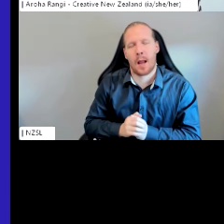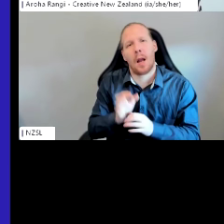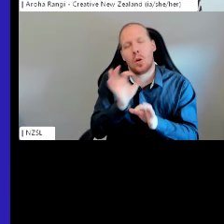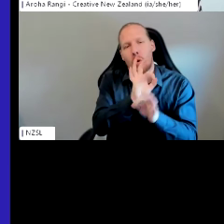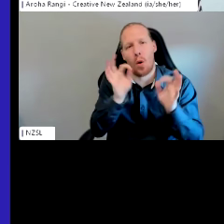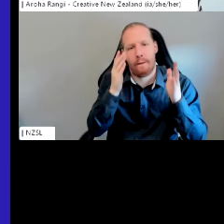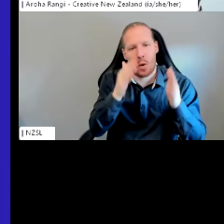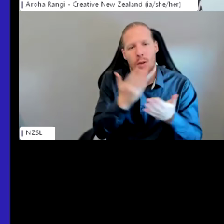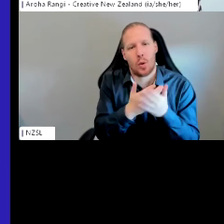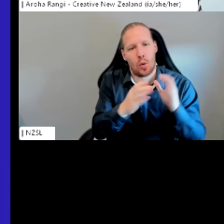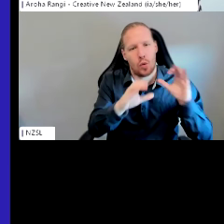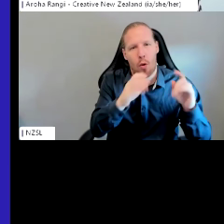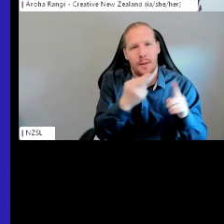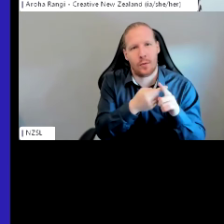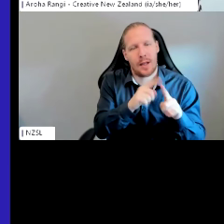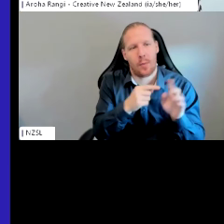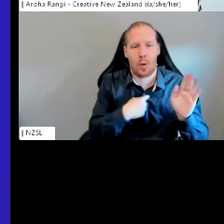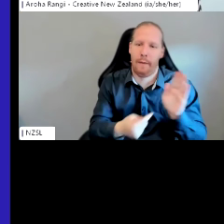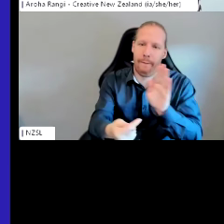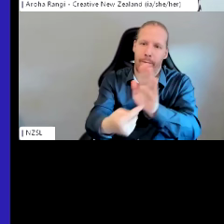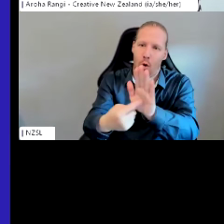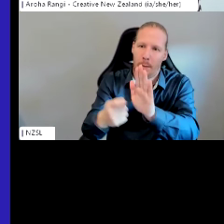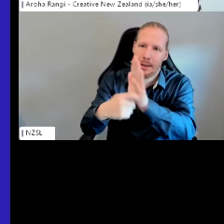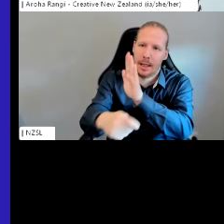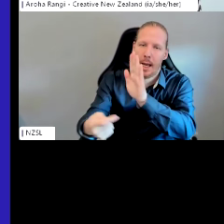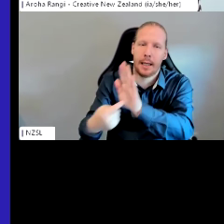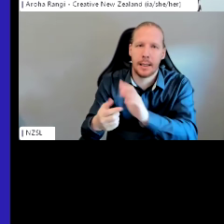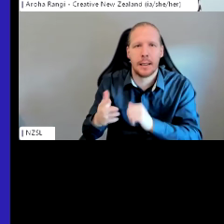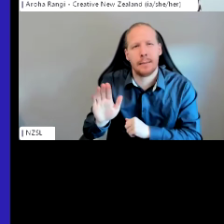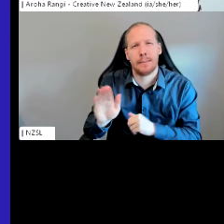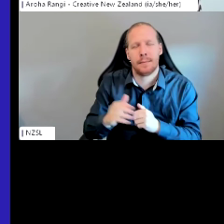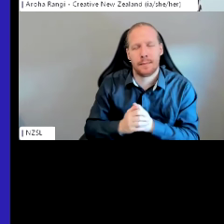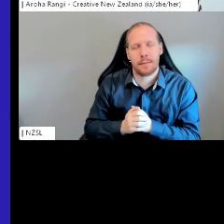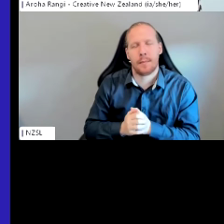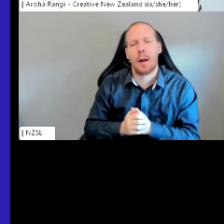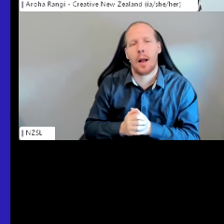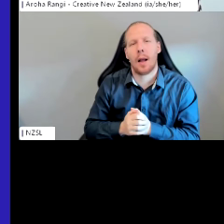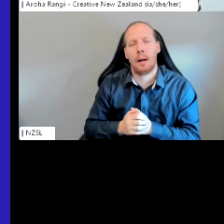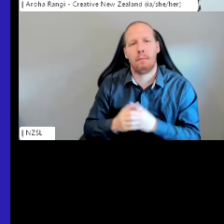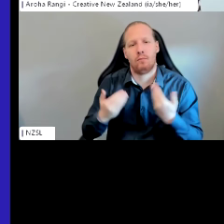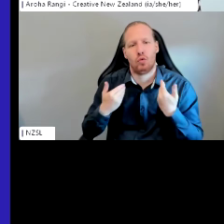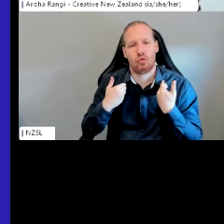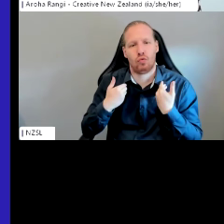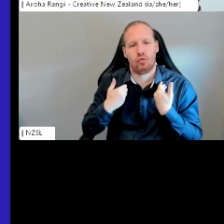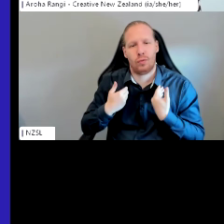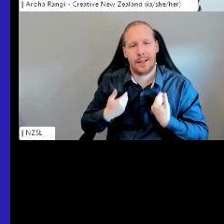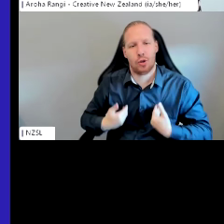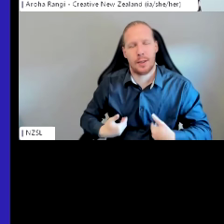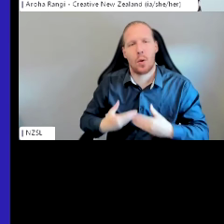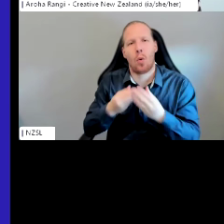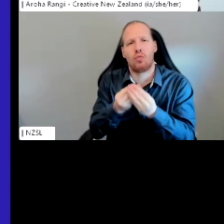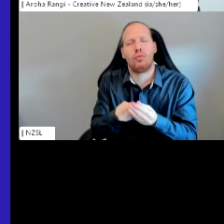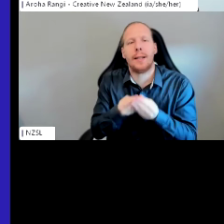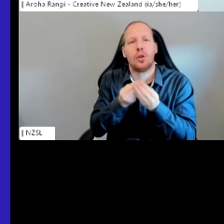the form sign up I think it's about richness. So what what can you tell people? What can you offer